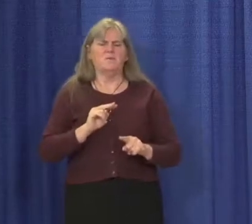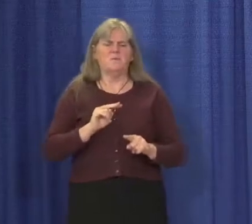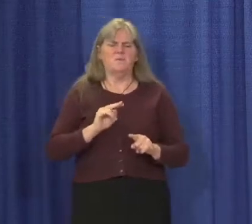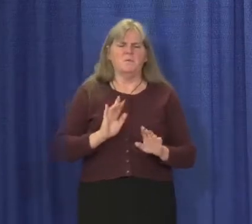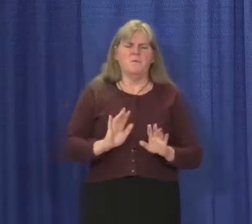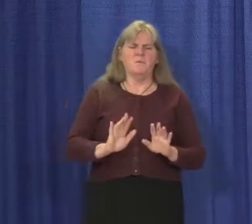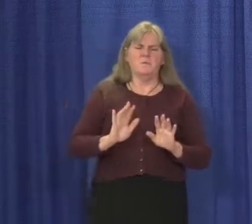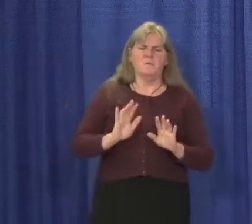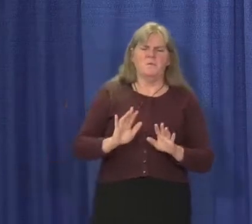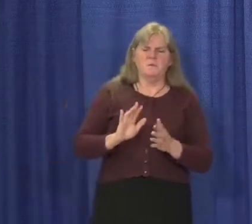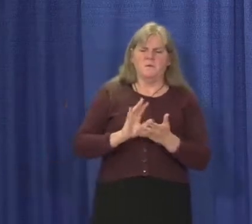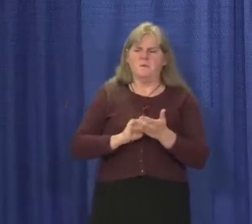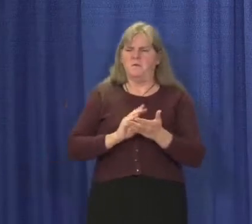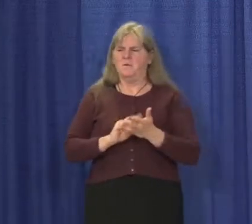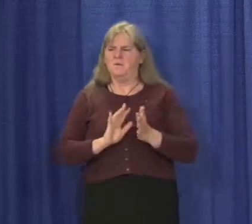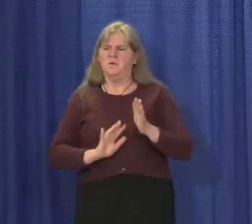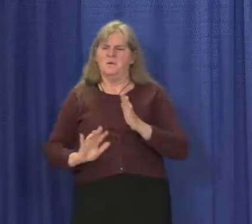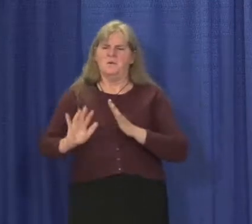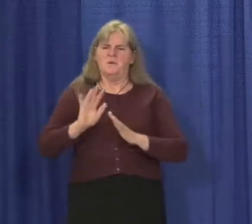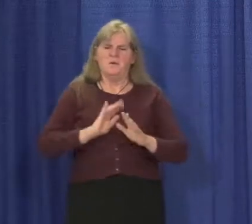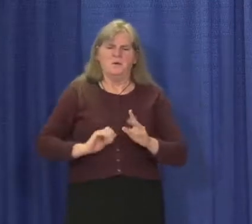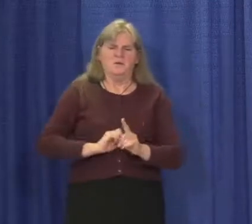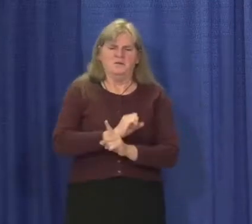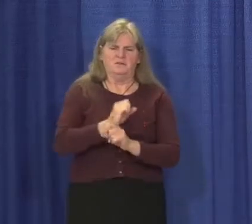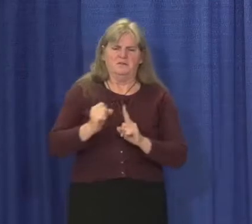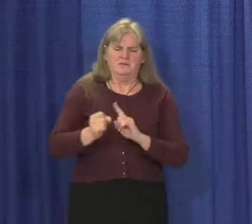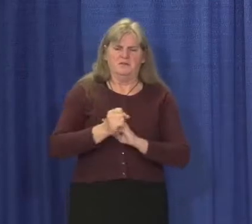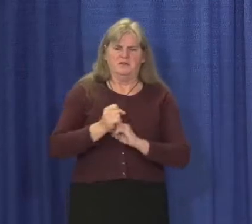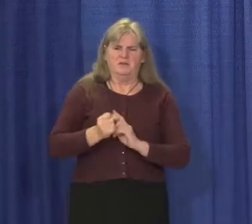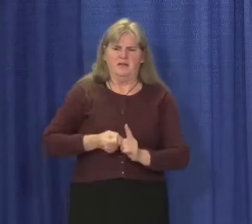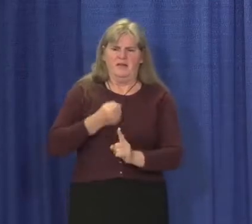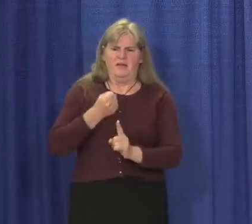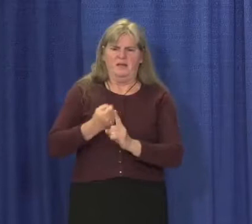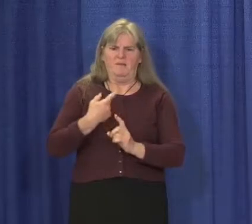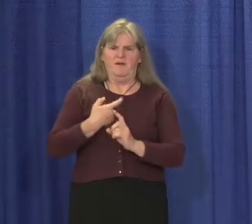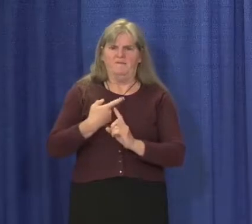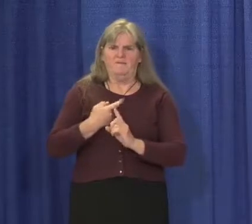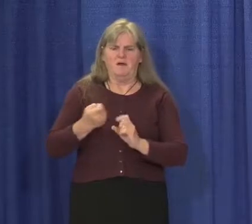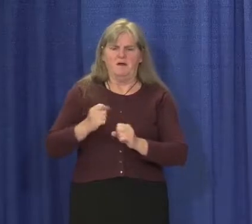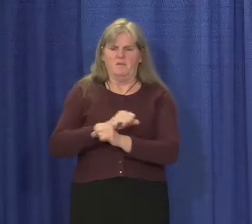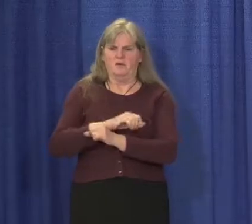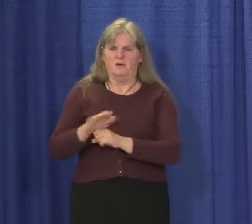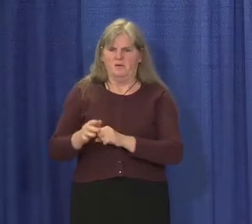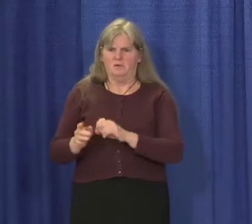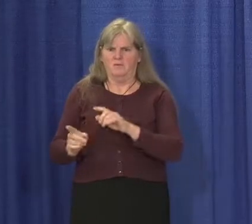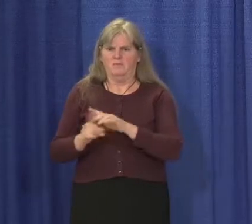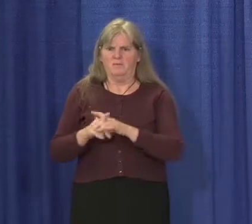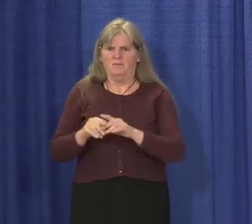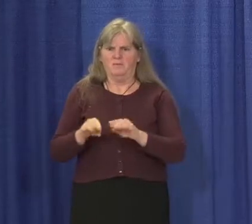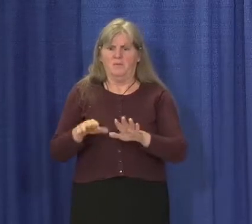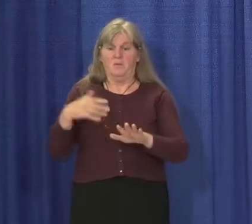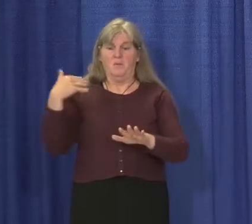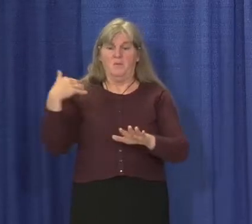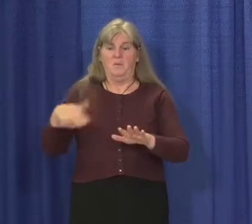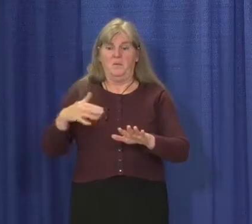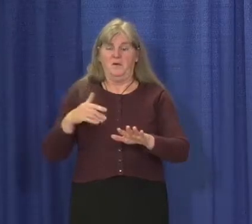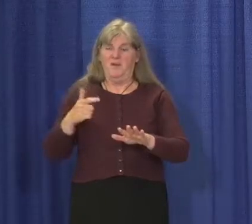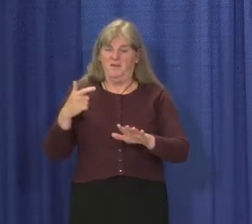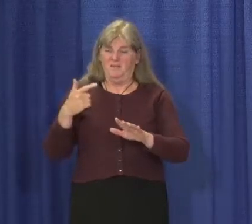look and understand the impact a wave of COVID can have on a